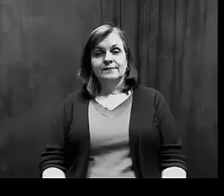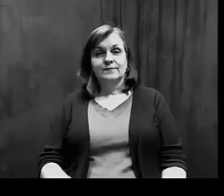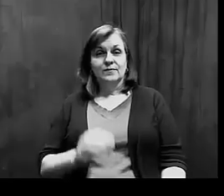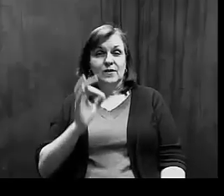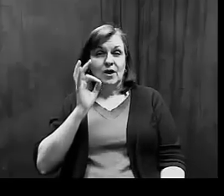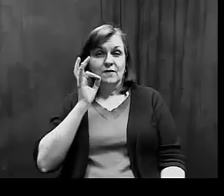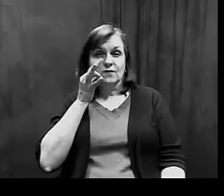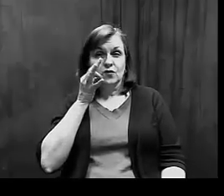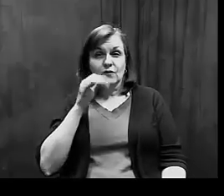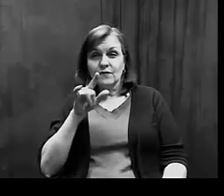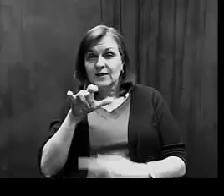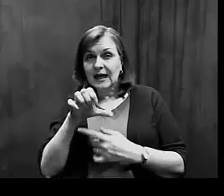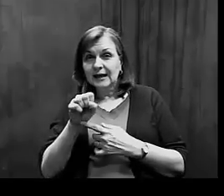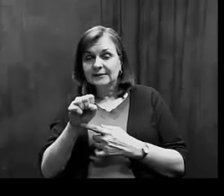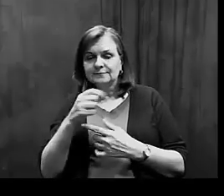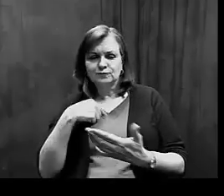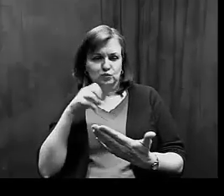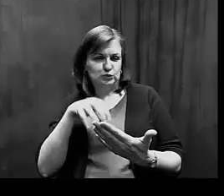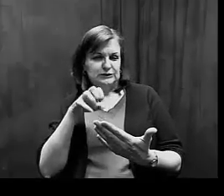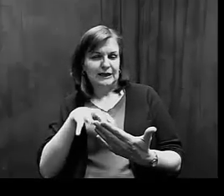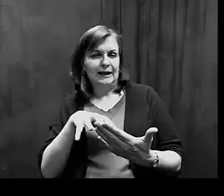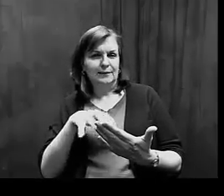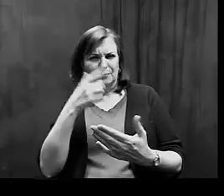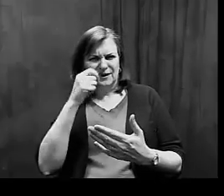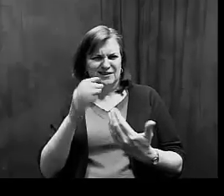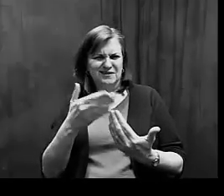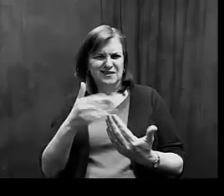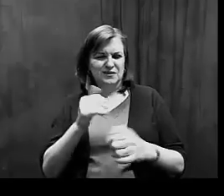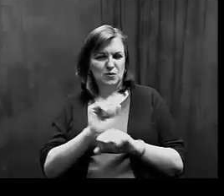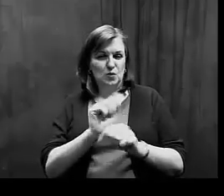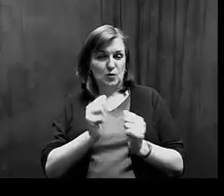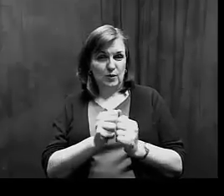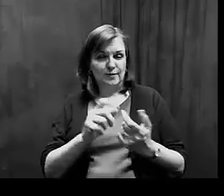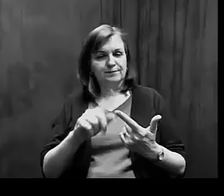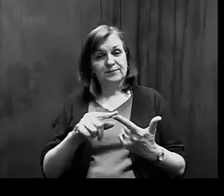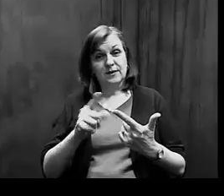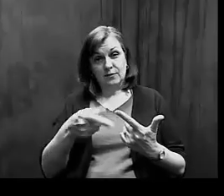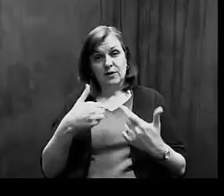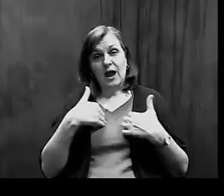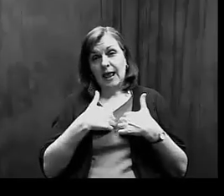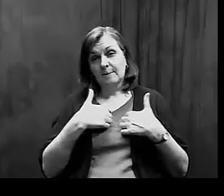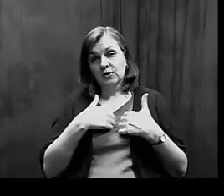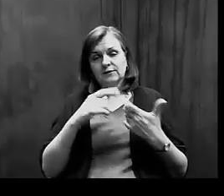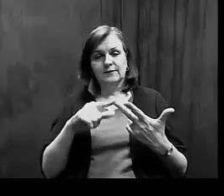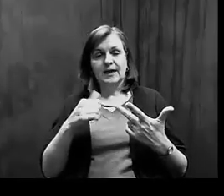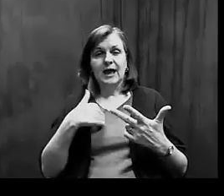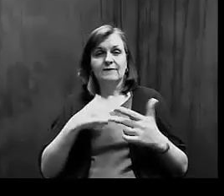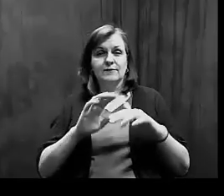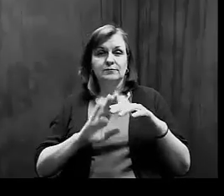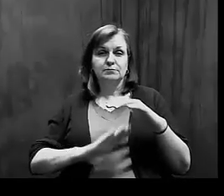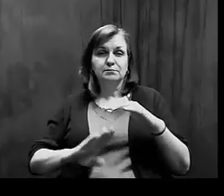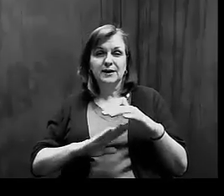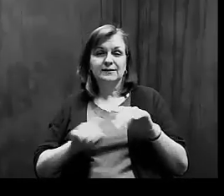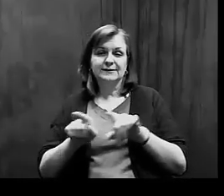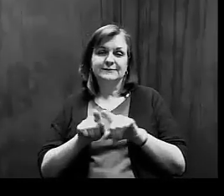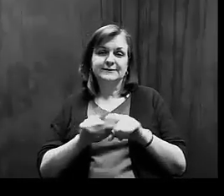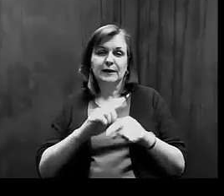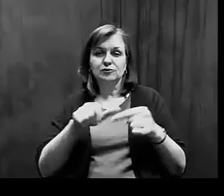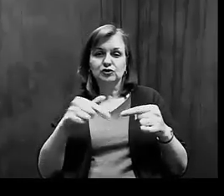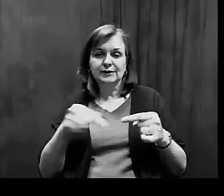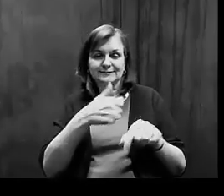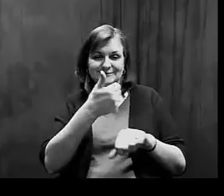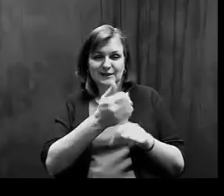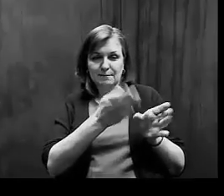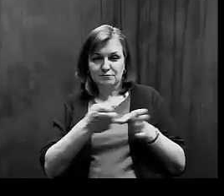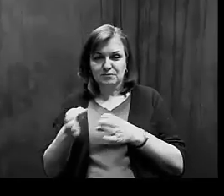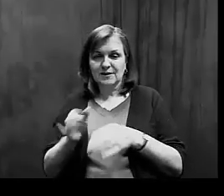in fruit flies where most of this work is done they're easy to work with they're animals they have same basic genetic layout that you do